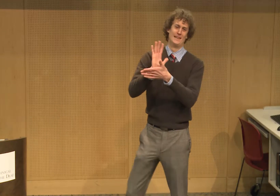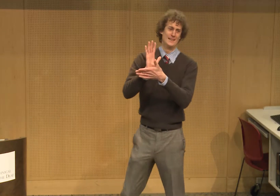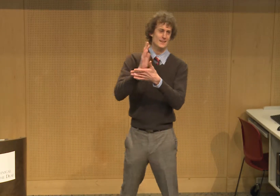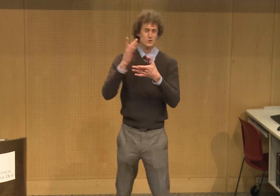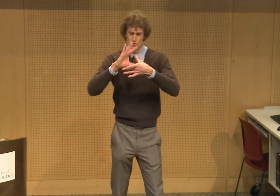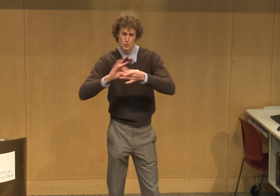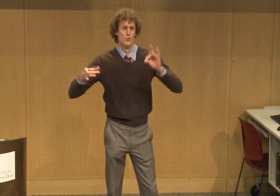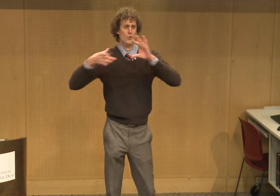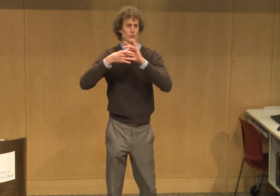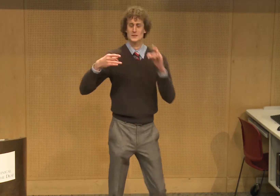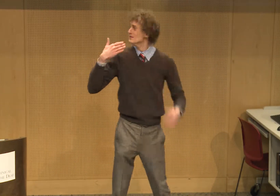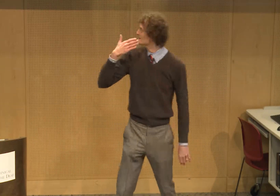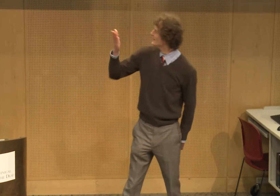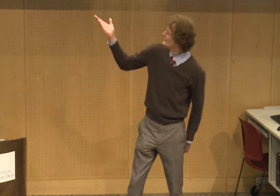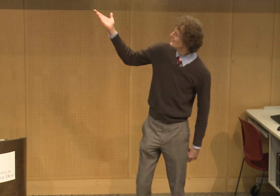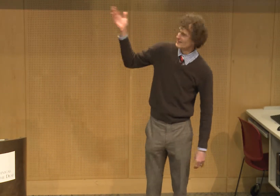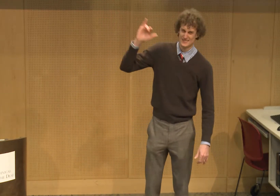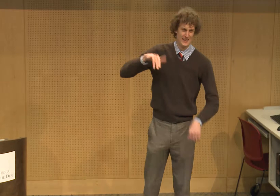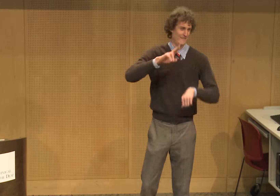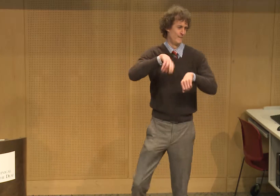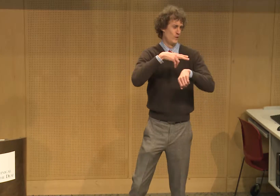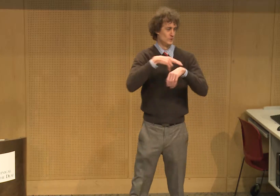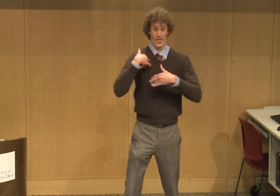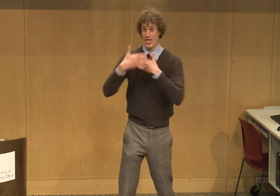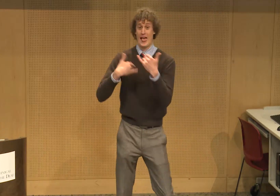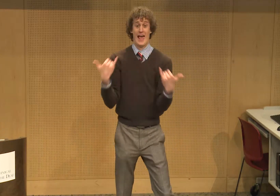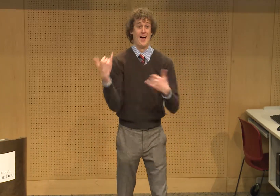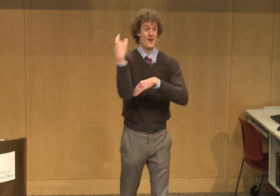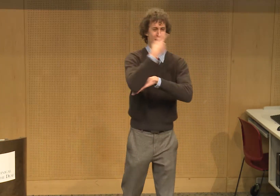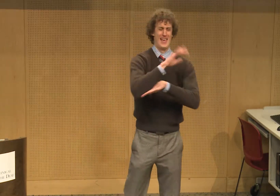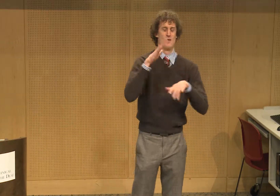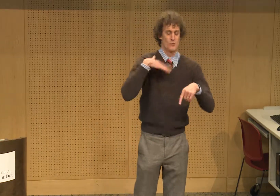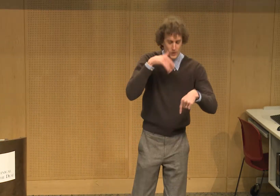I love this movie, these stories,